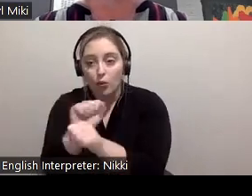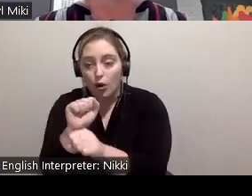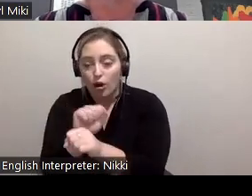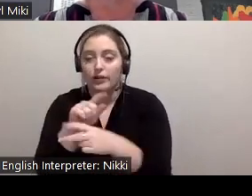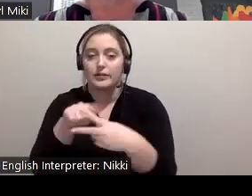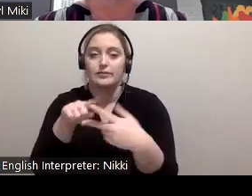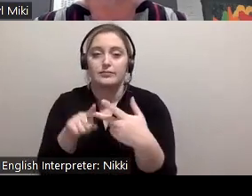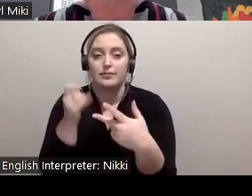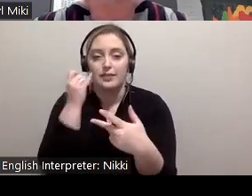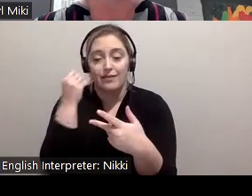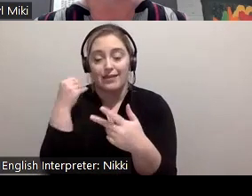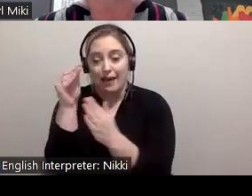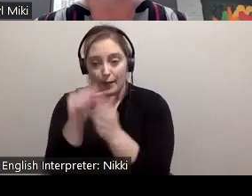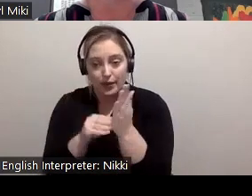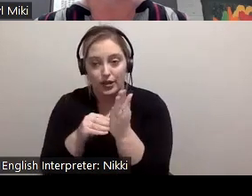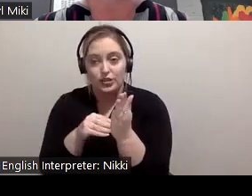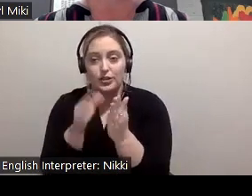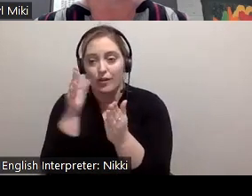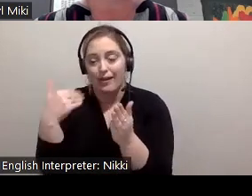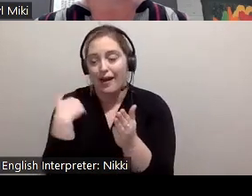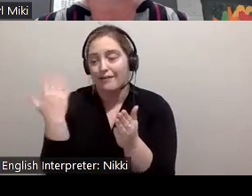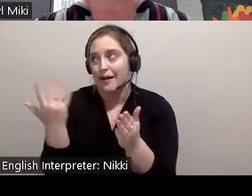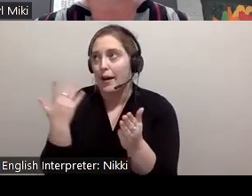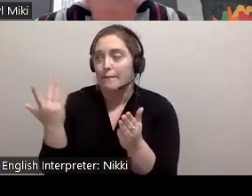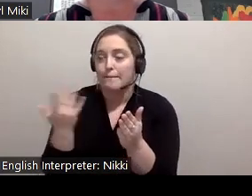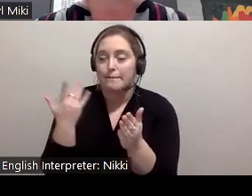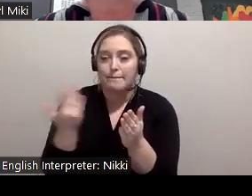this application, it's funding to support the organization for